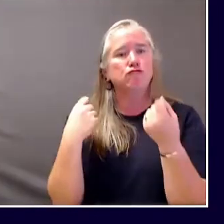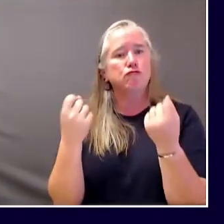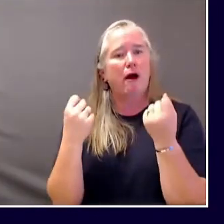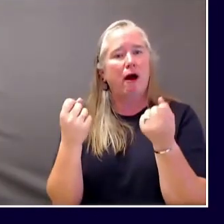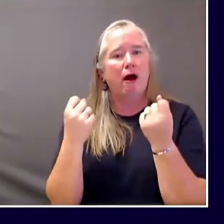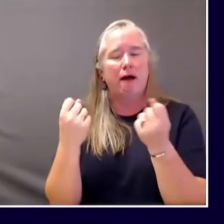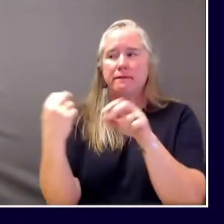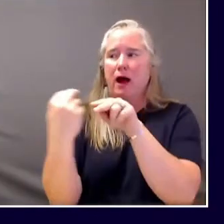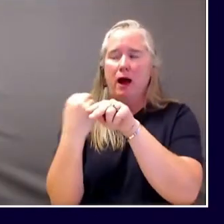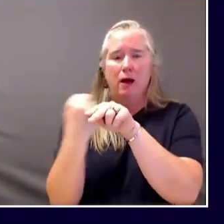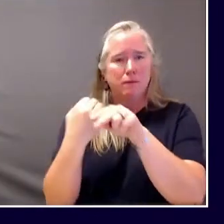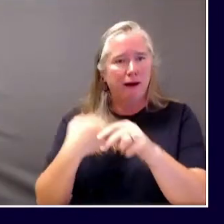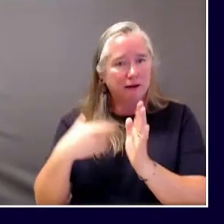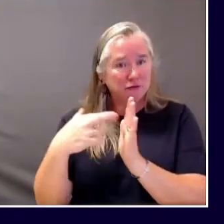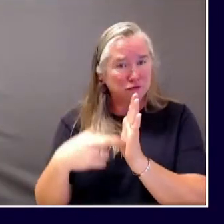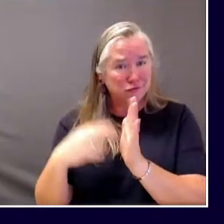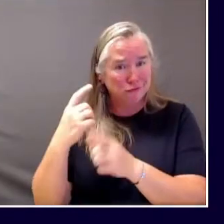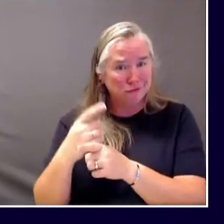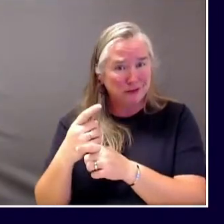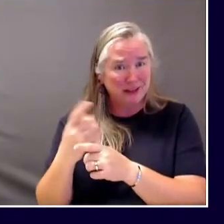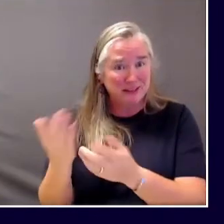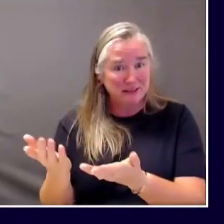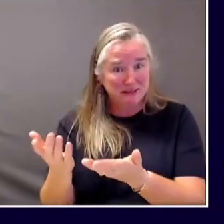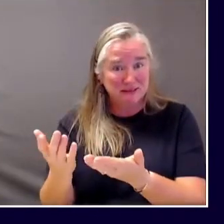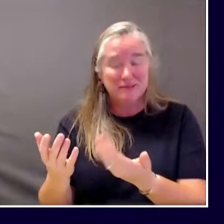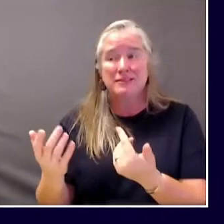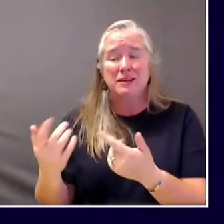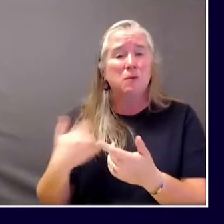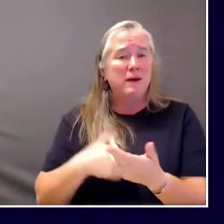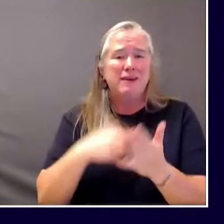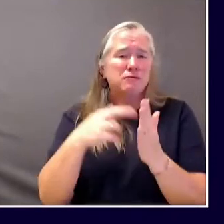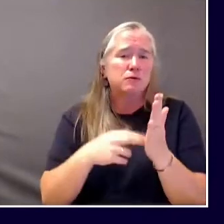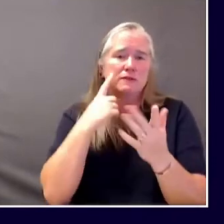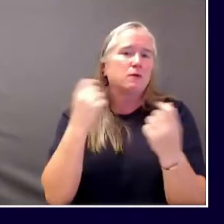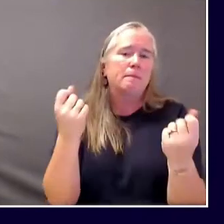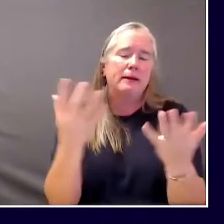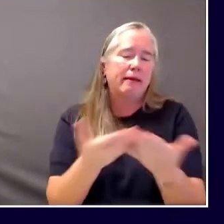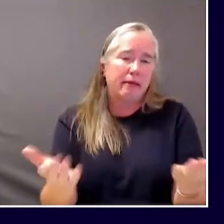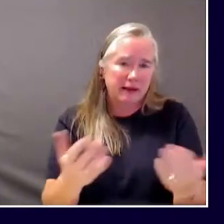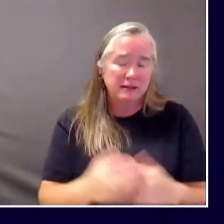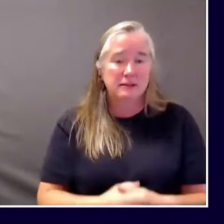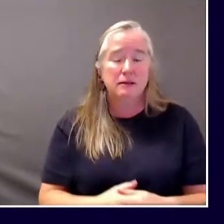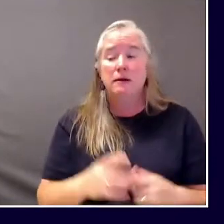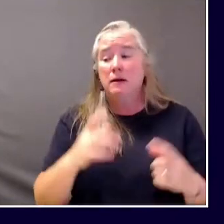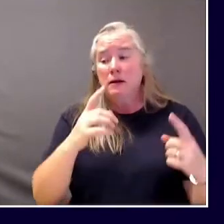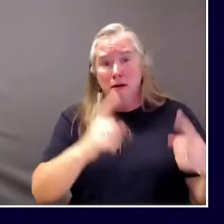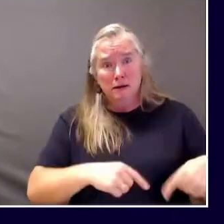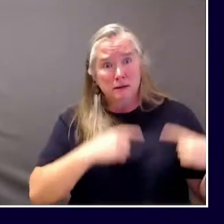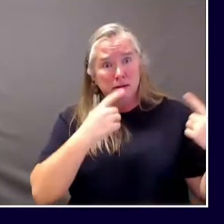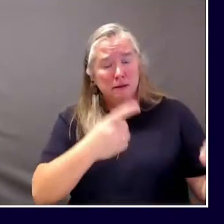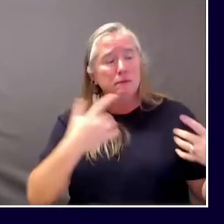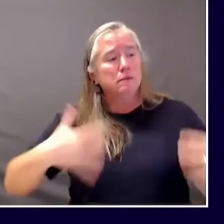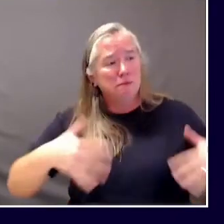I think that businesses may have